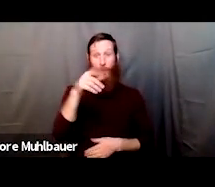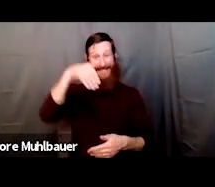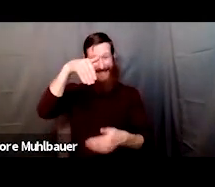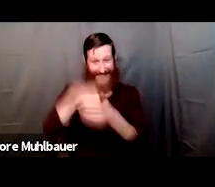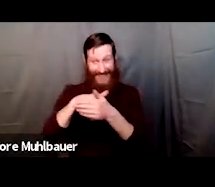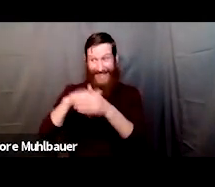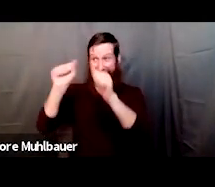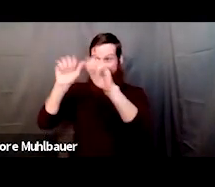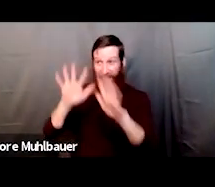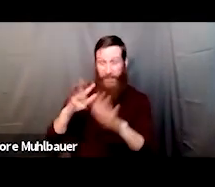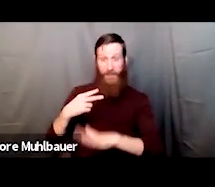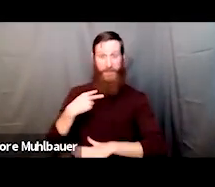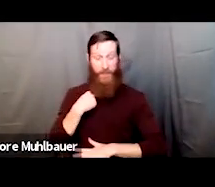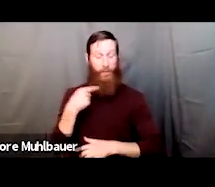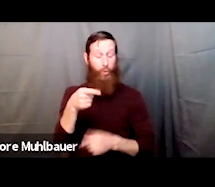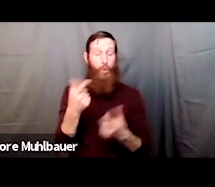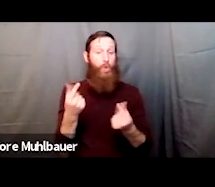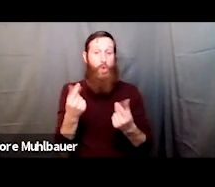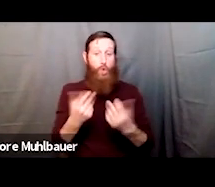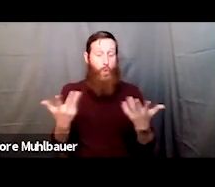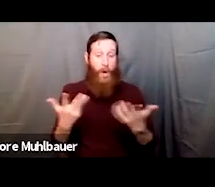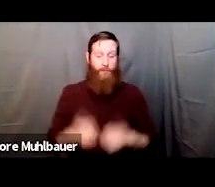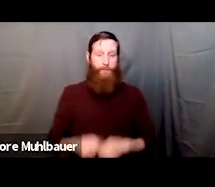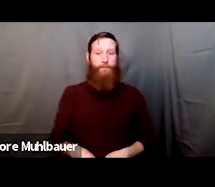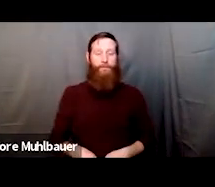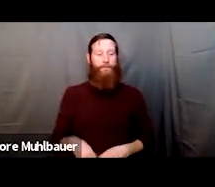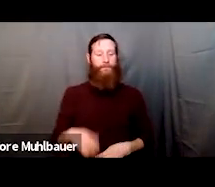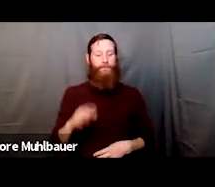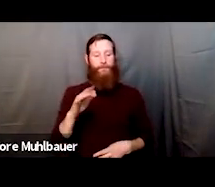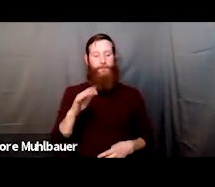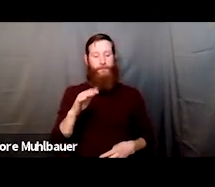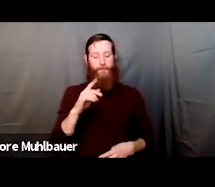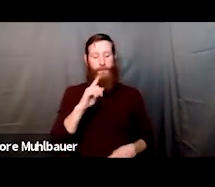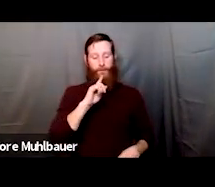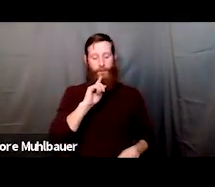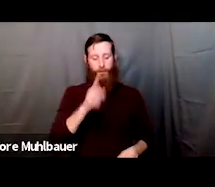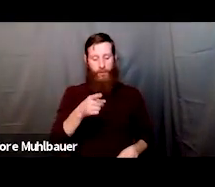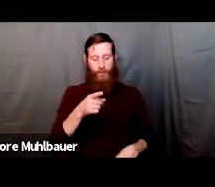Were you to be caught in an avalanche